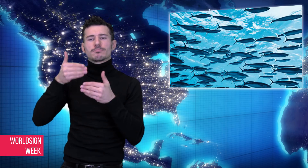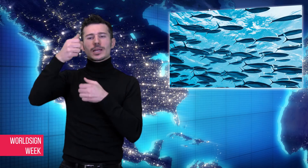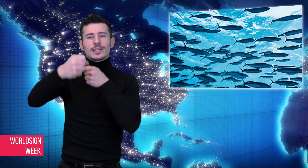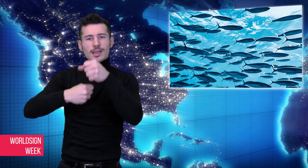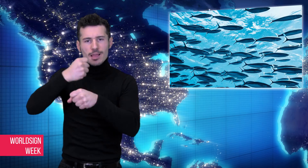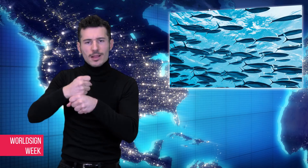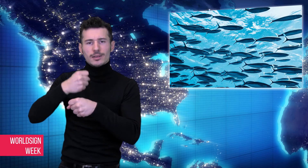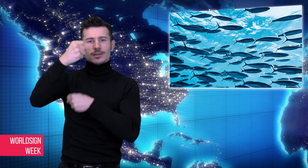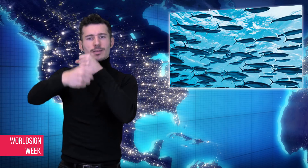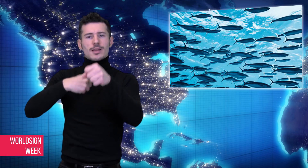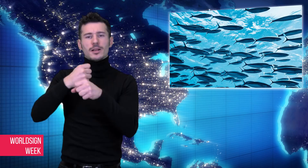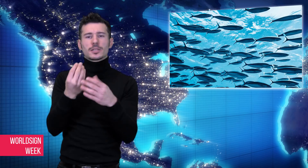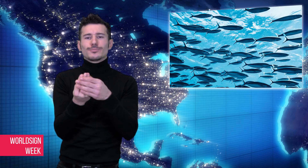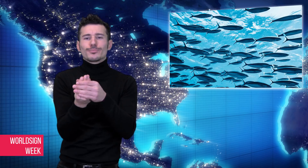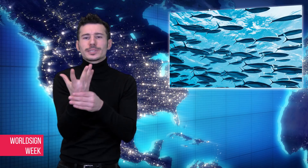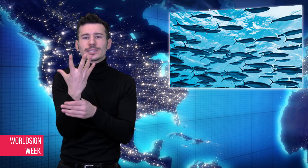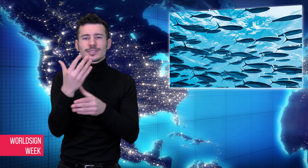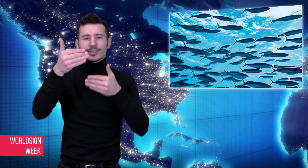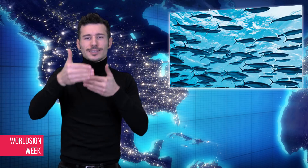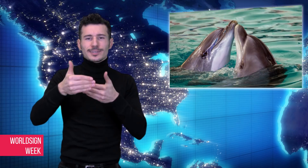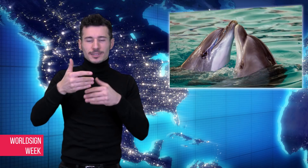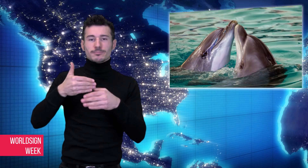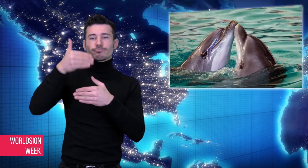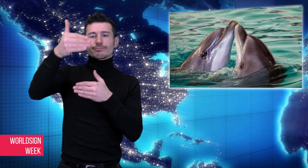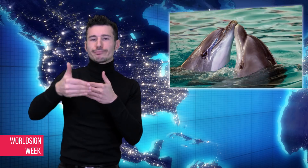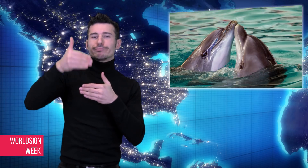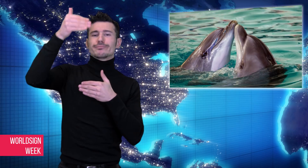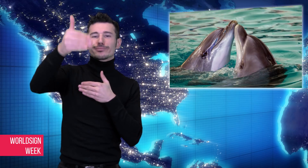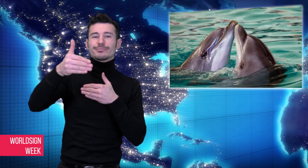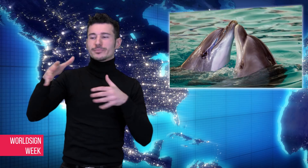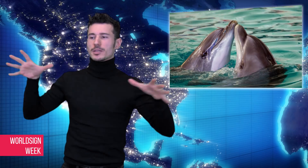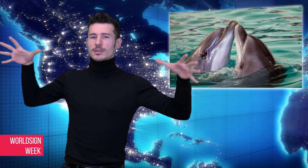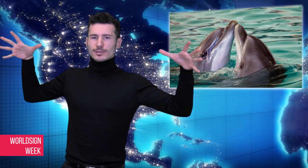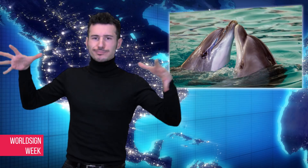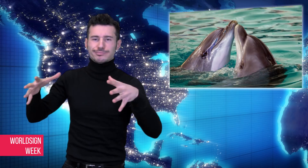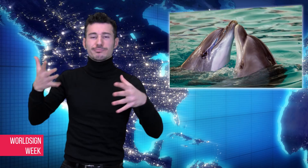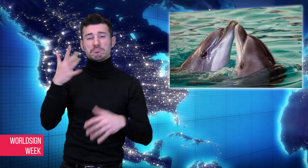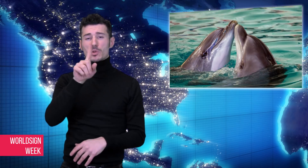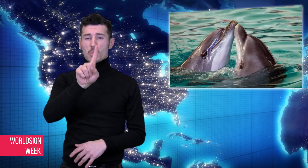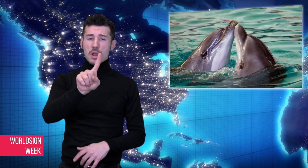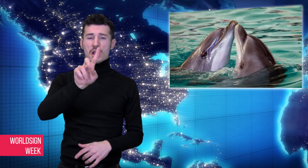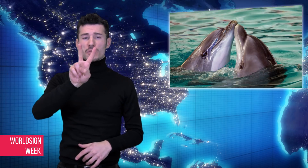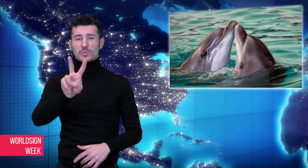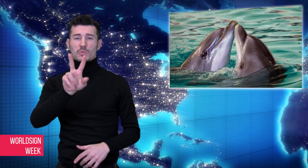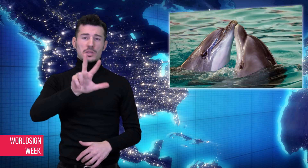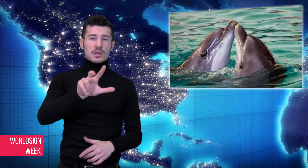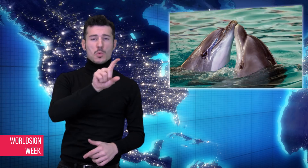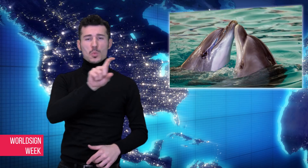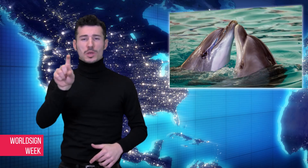According to research by two universities, the male fish’ fast